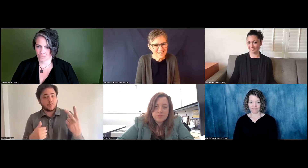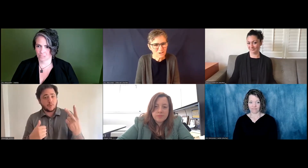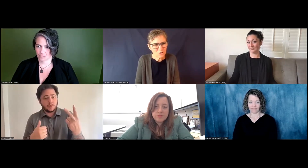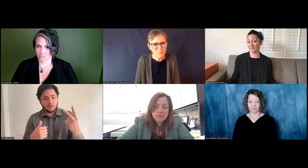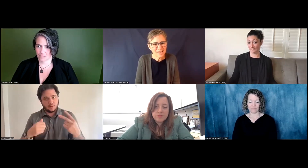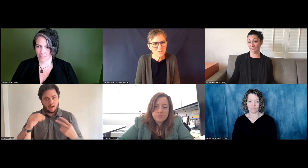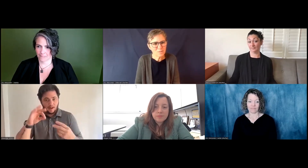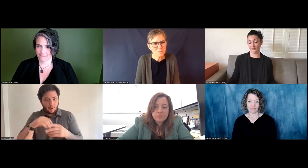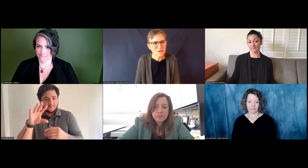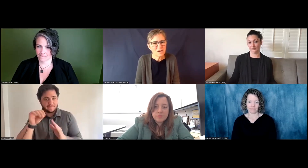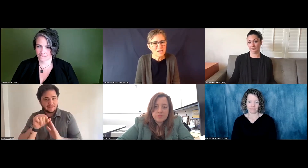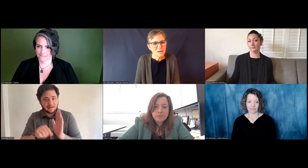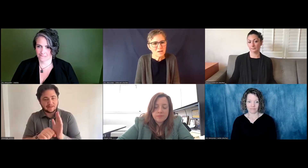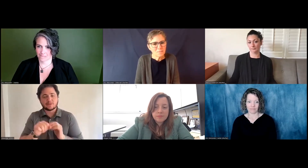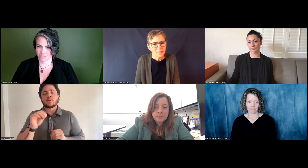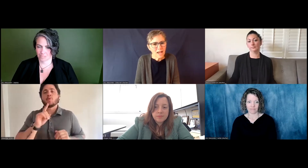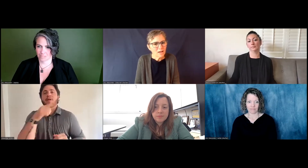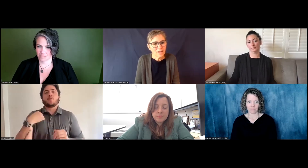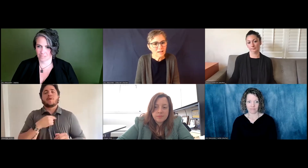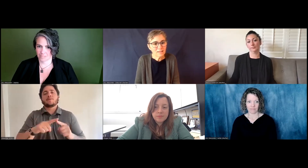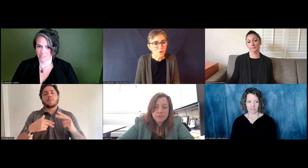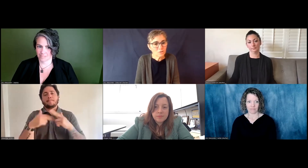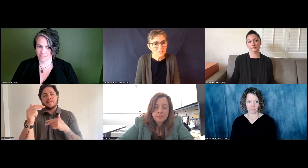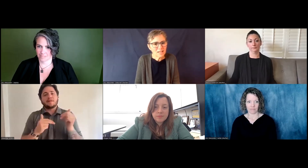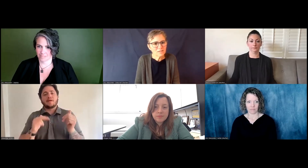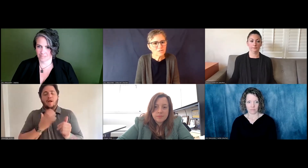that are open - I can't remember - in the whole state